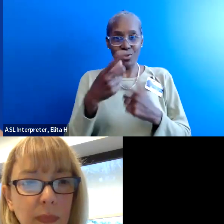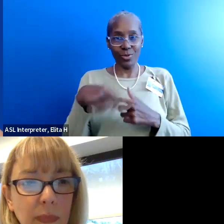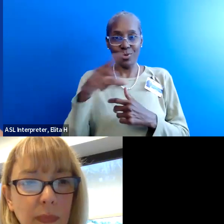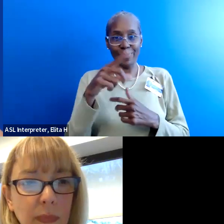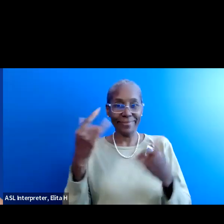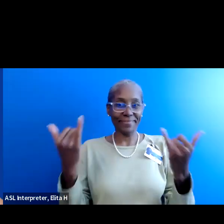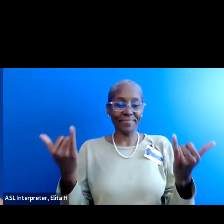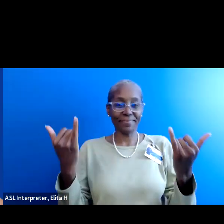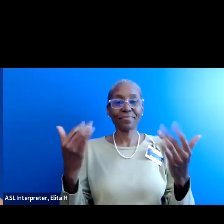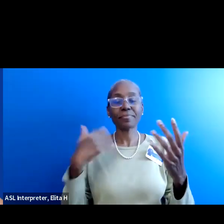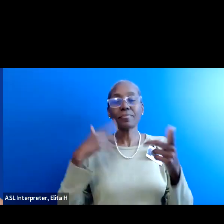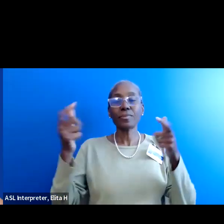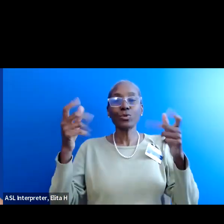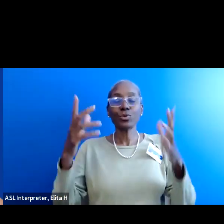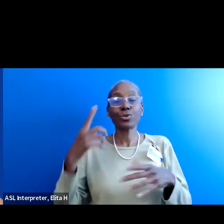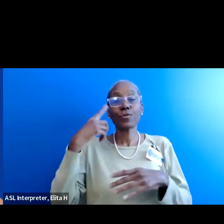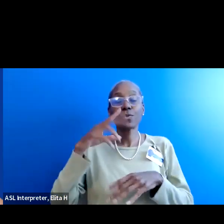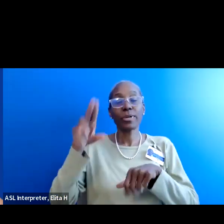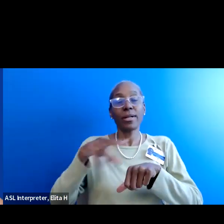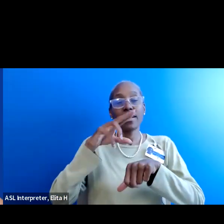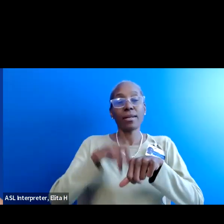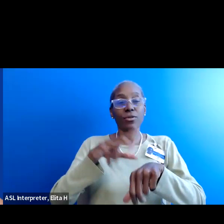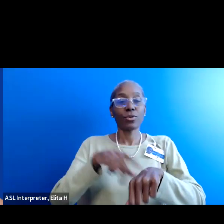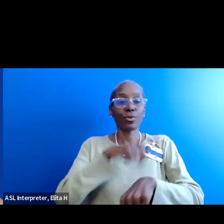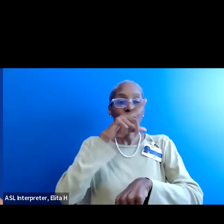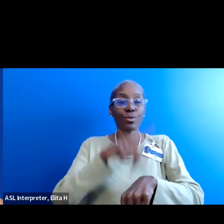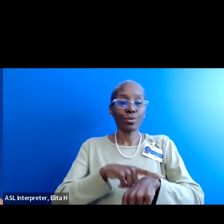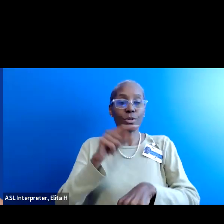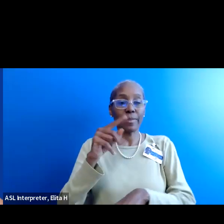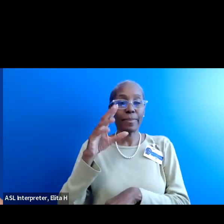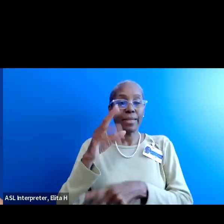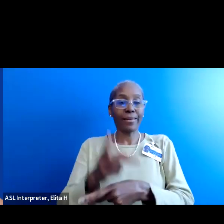I'm the director of the National Long-Term Care Ombudsman Resource Center,